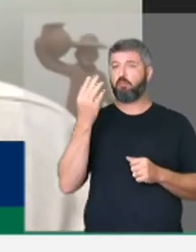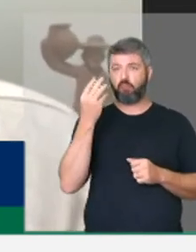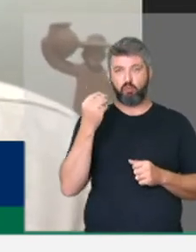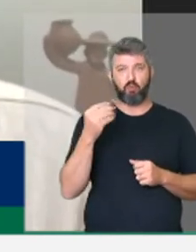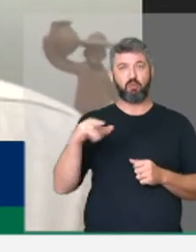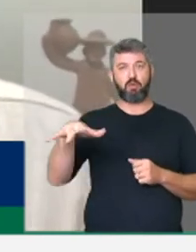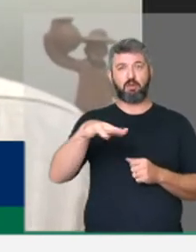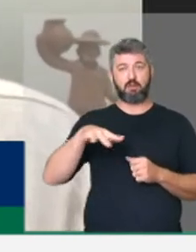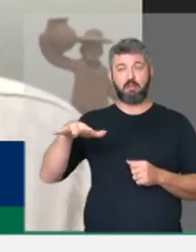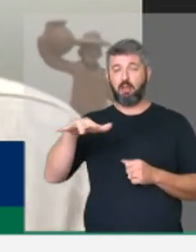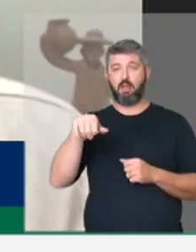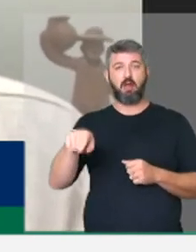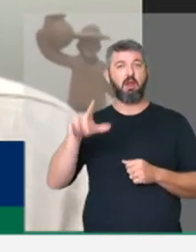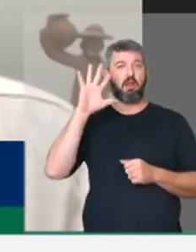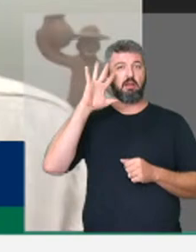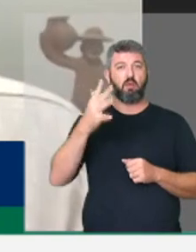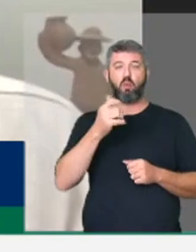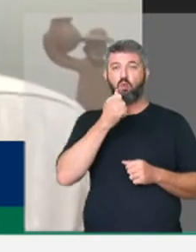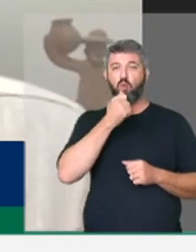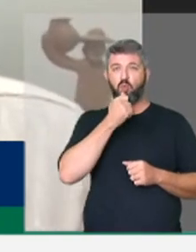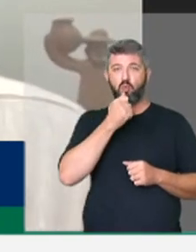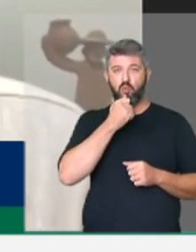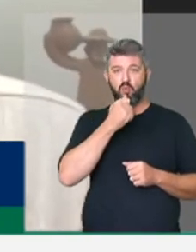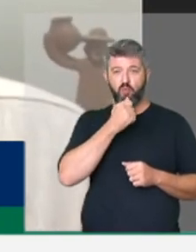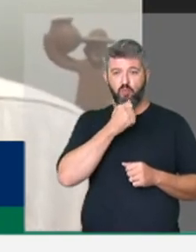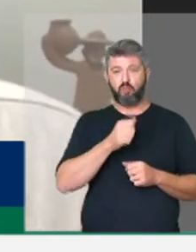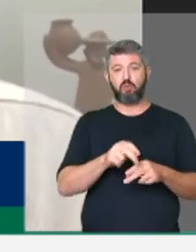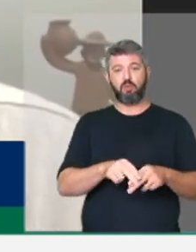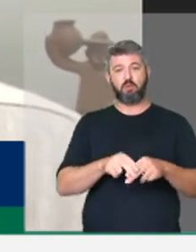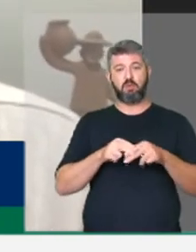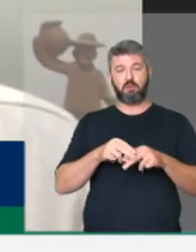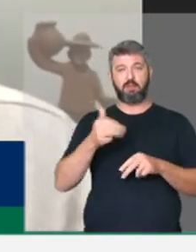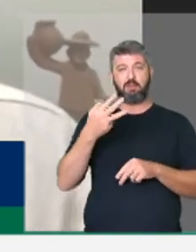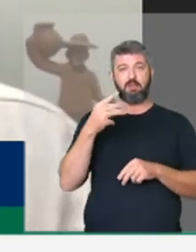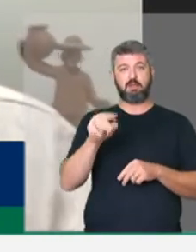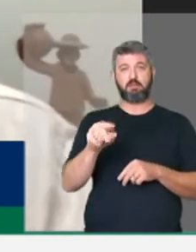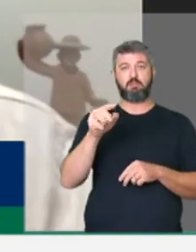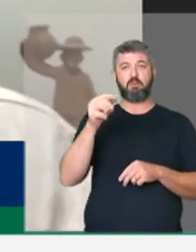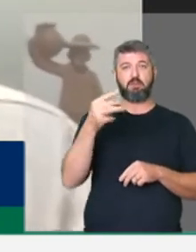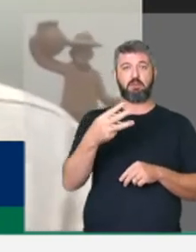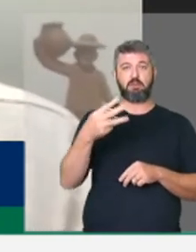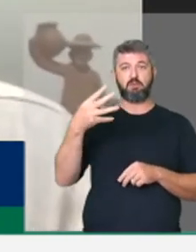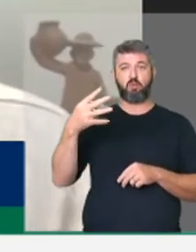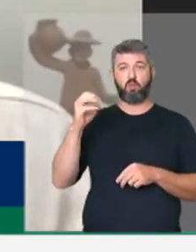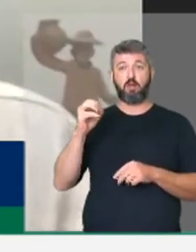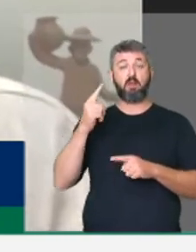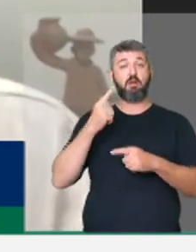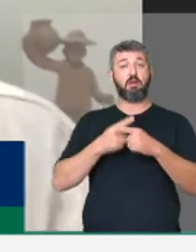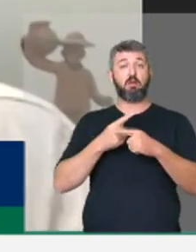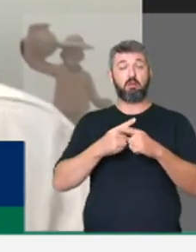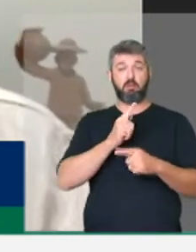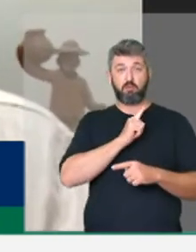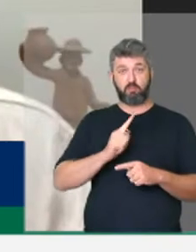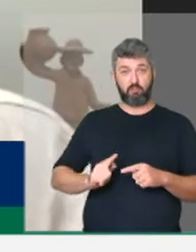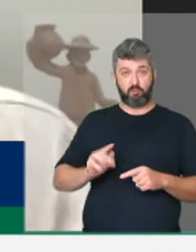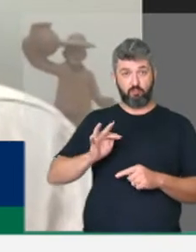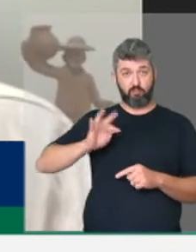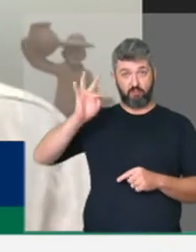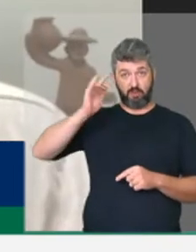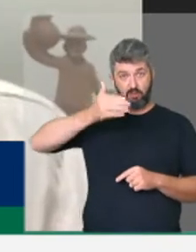DAS DÍVIDAS RURAIS. POR ISSO O BNB TEM RECURSOS PRA FINANCIAR COM A AGRICULTURA FAMILIAR MAS A AGRICULTURA FAMILIAR GRANDE PARTE COM